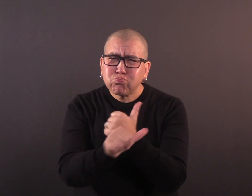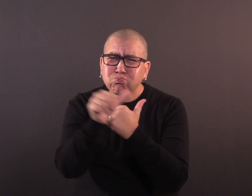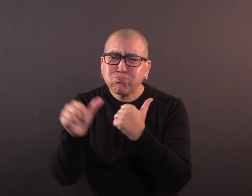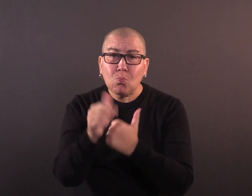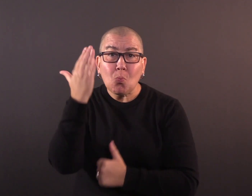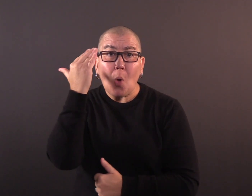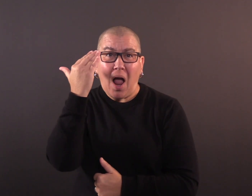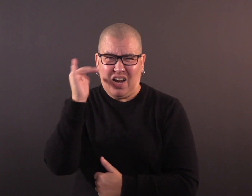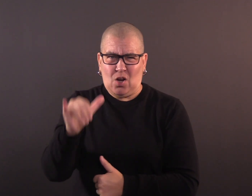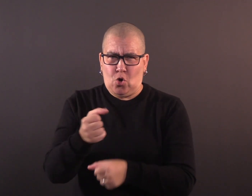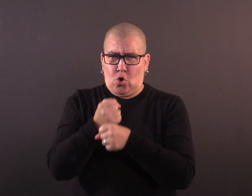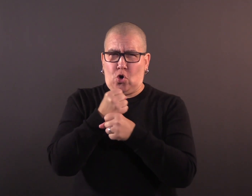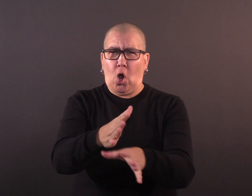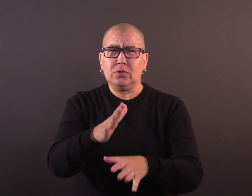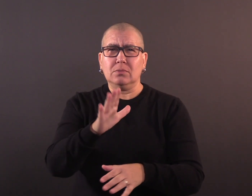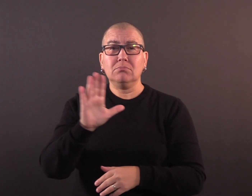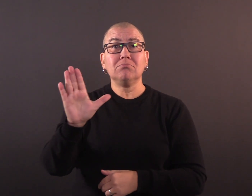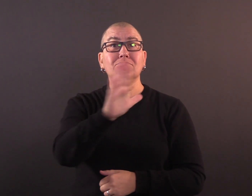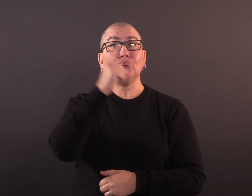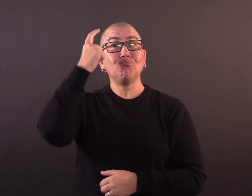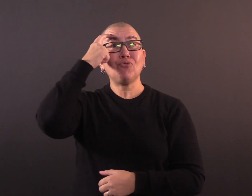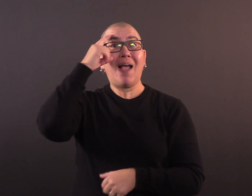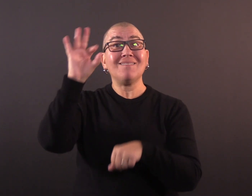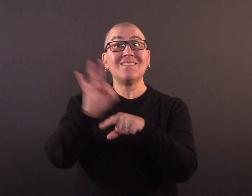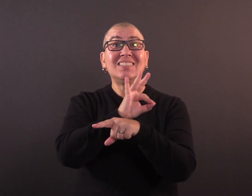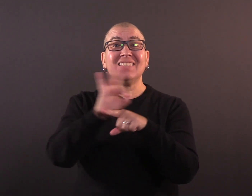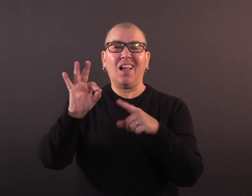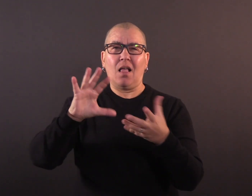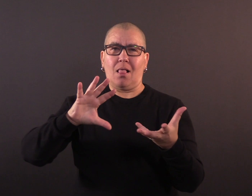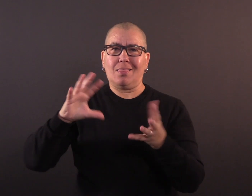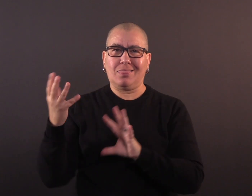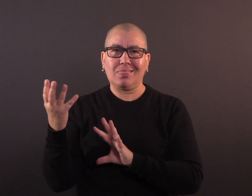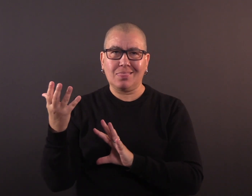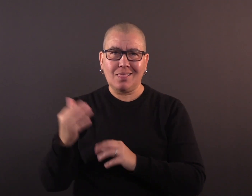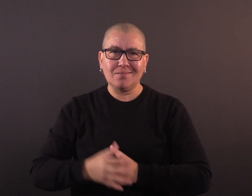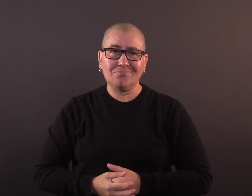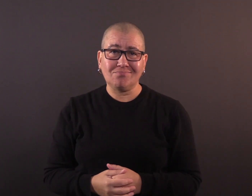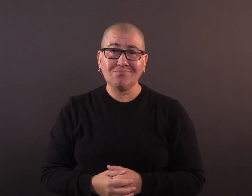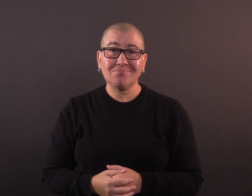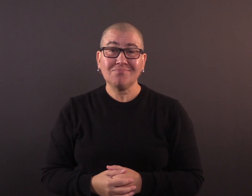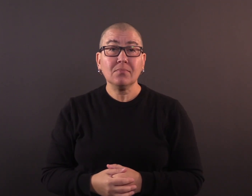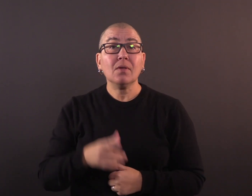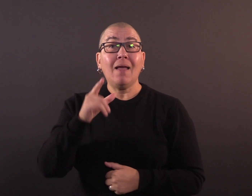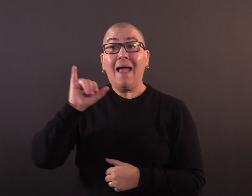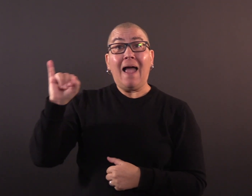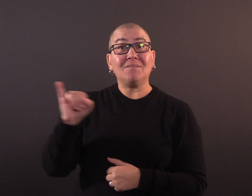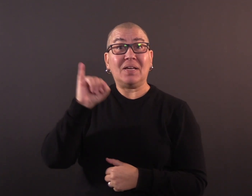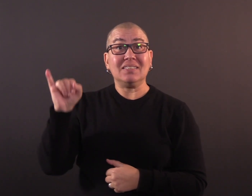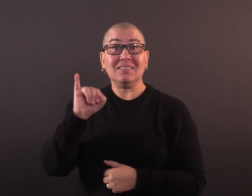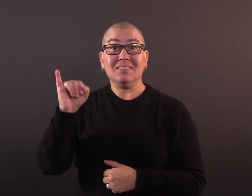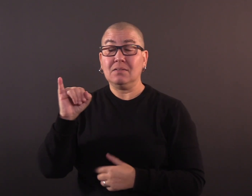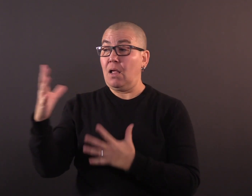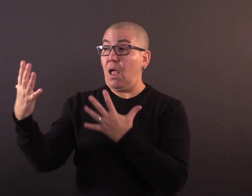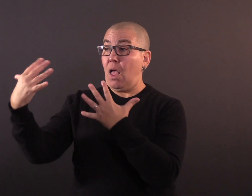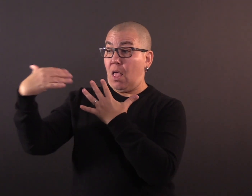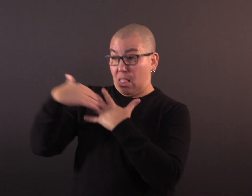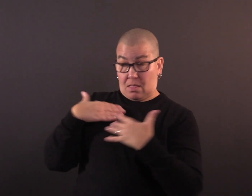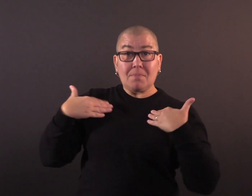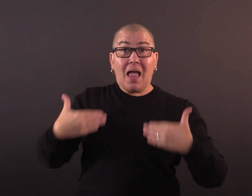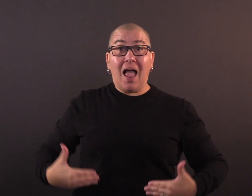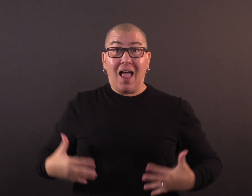to the brain indirectly, scientists say. An infection in the body triggers an immune